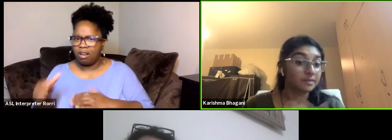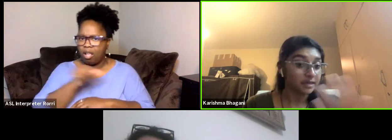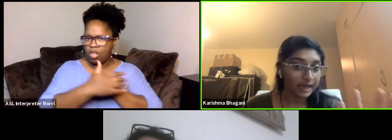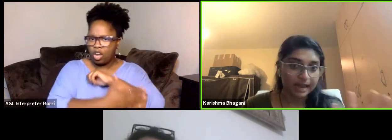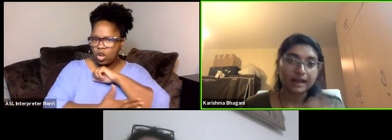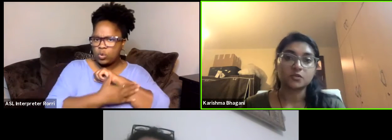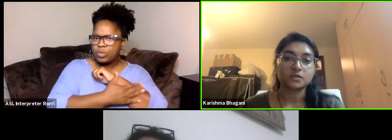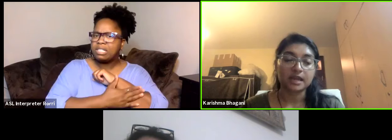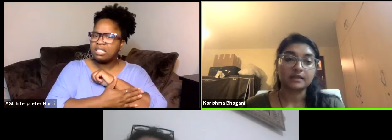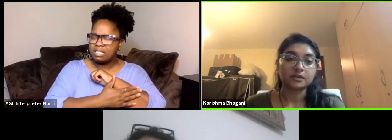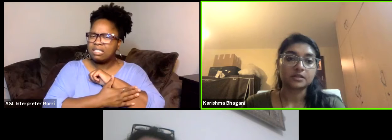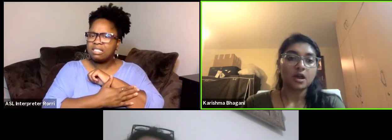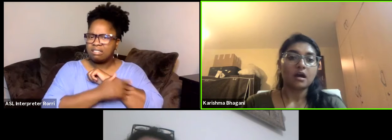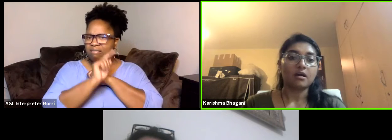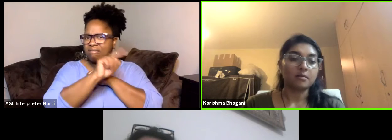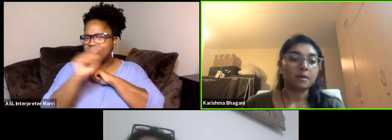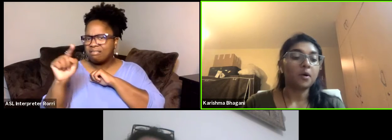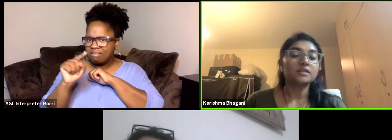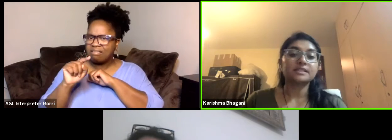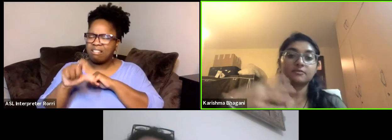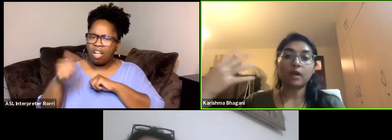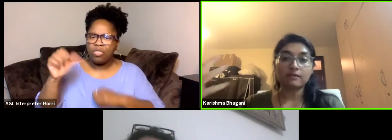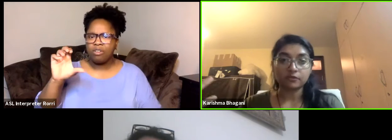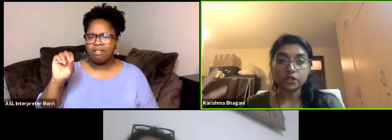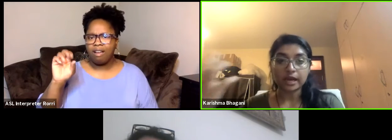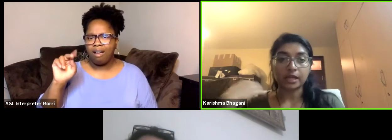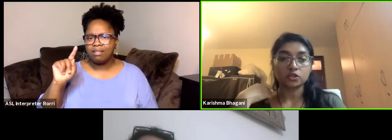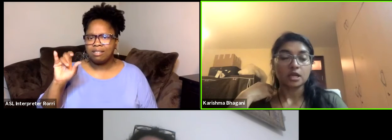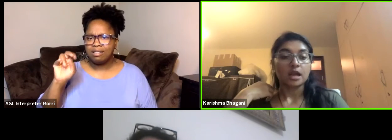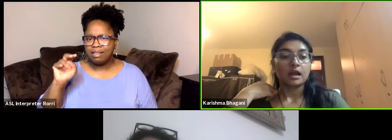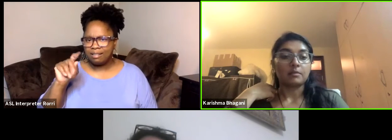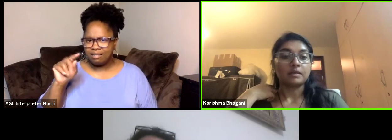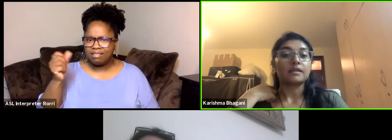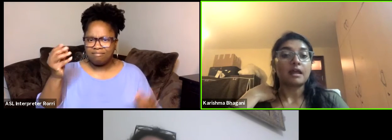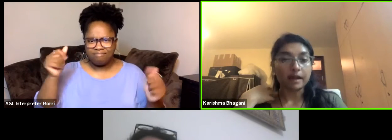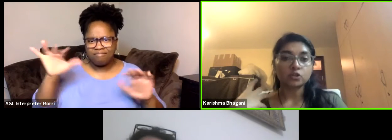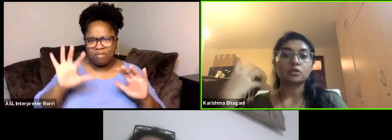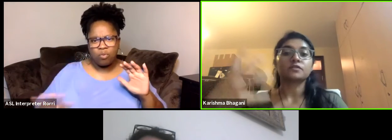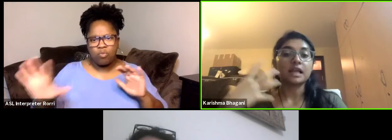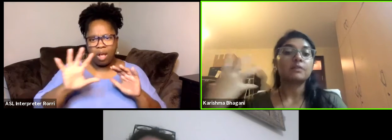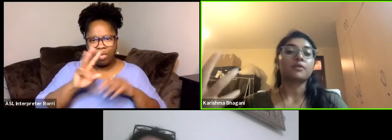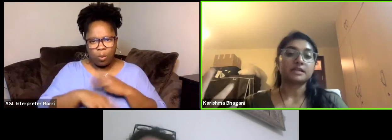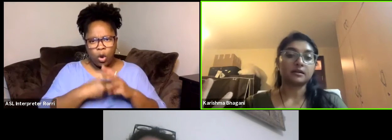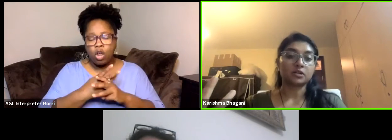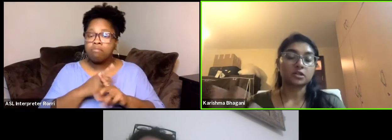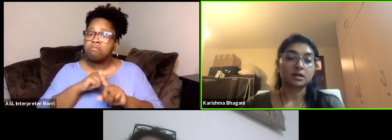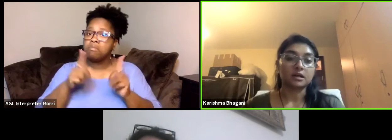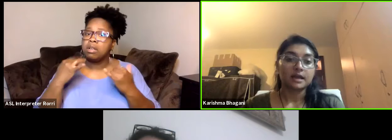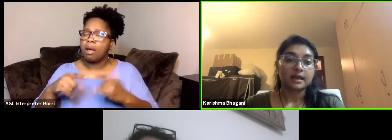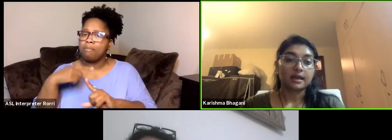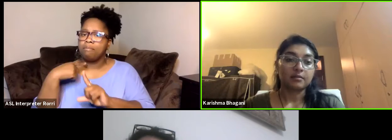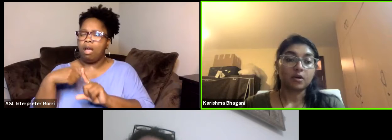But again as you say there's a positive wave of change in the direction of celebrating culture